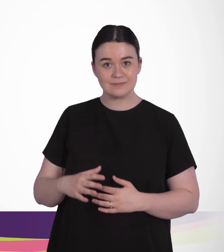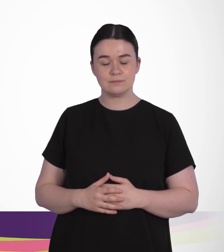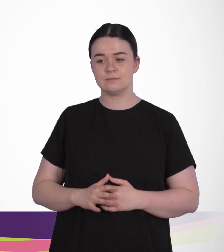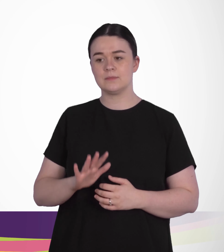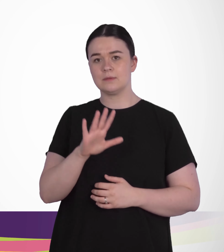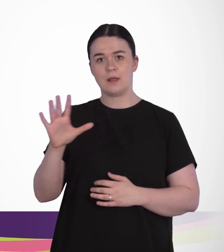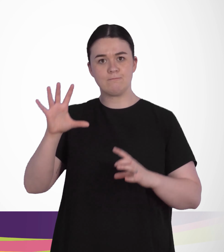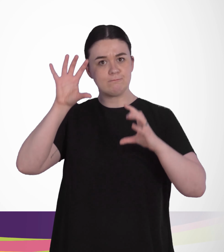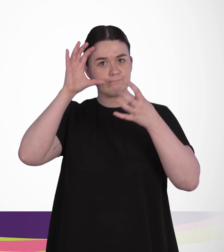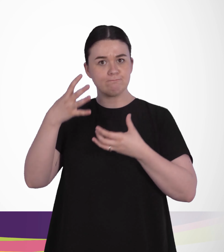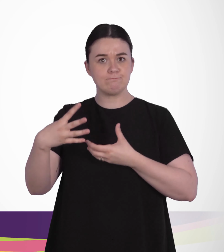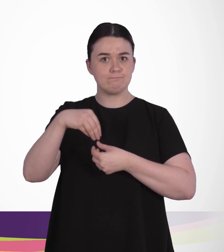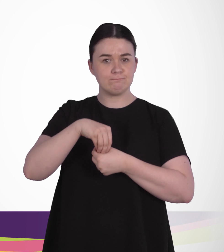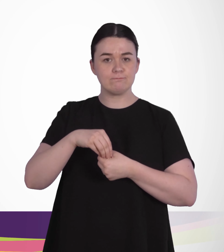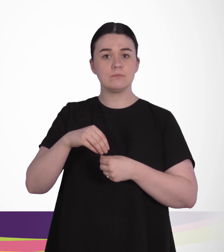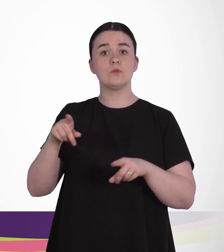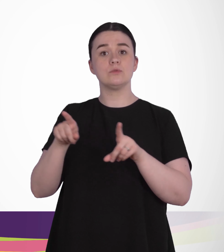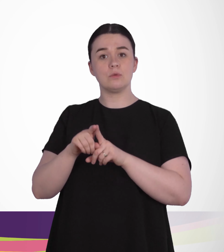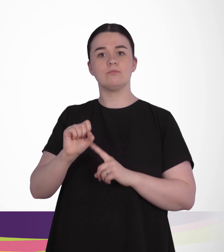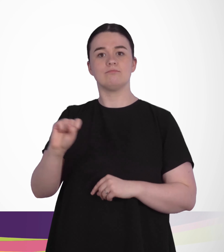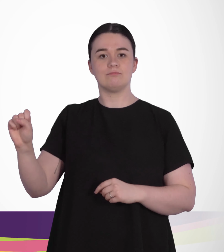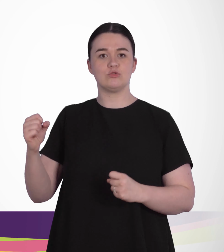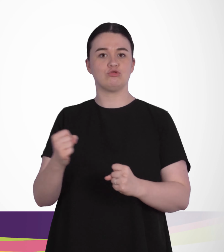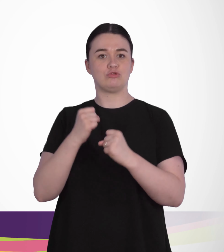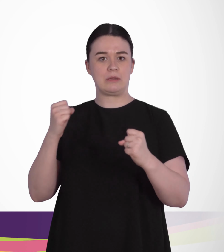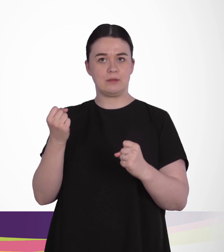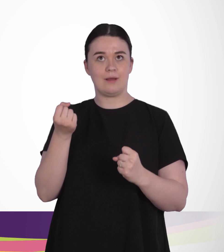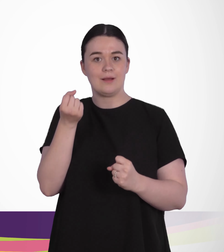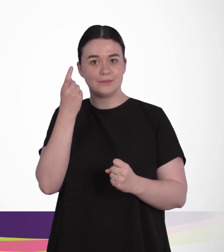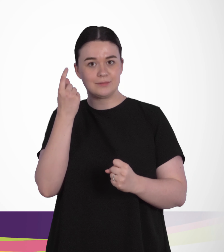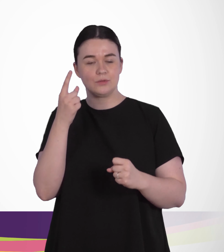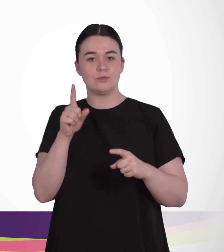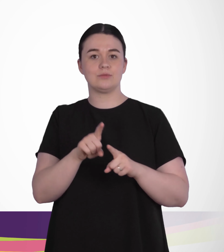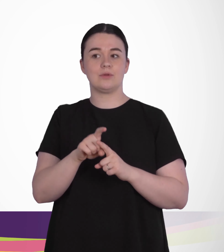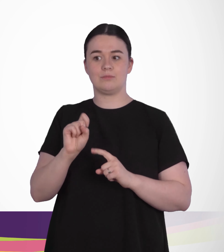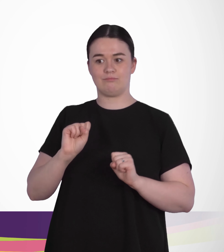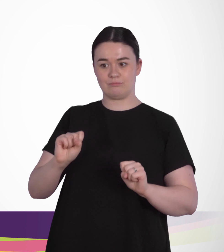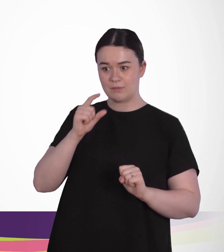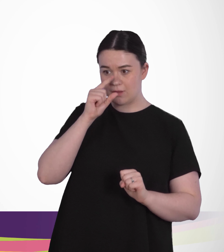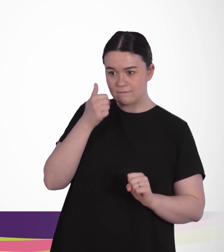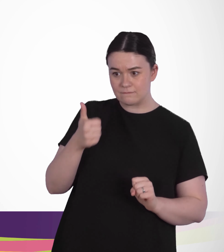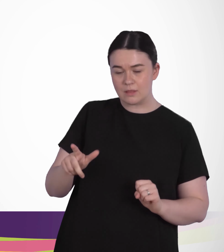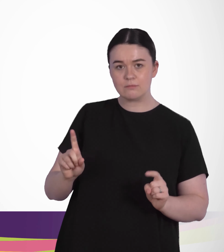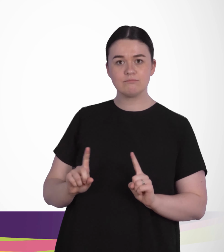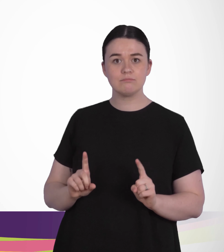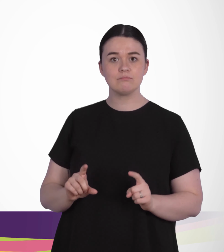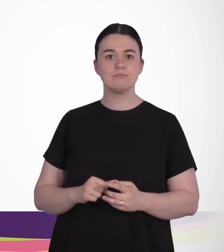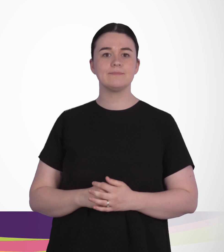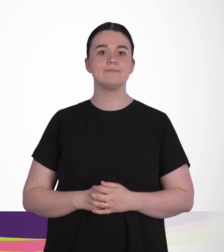interests, strengths, understandings and capacity.